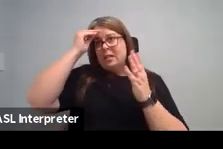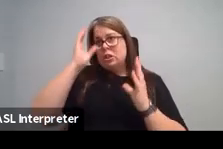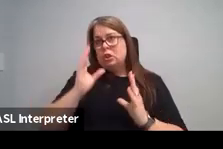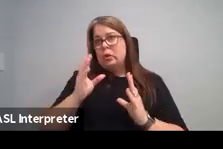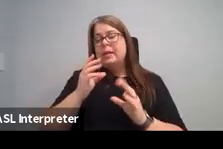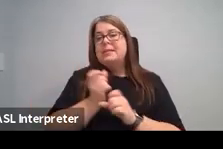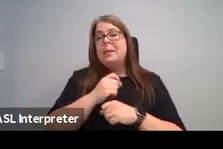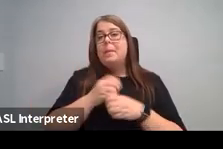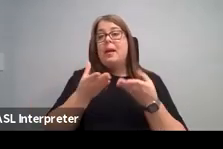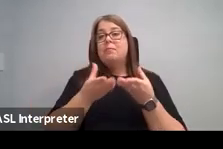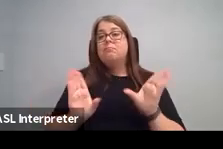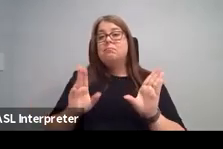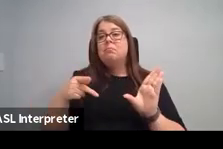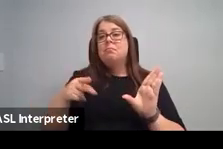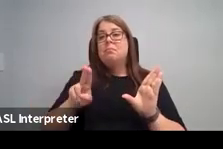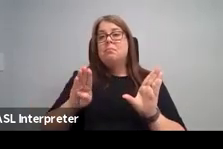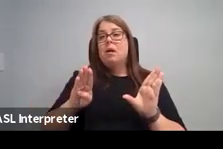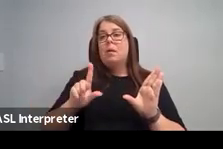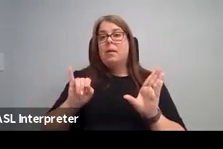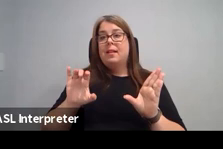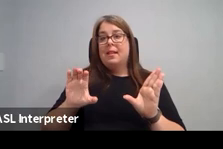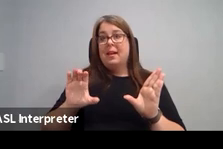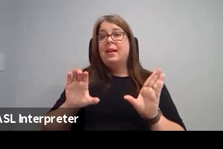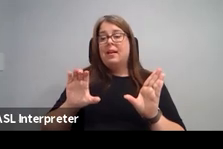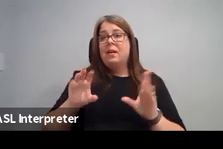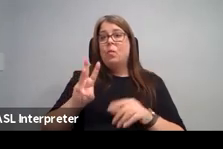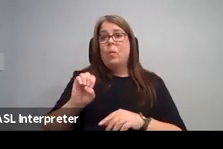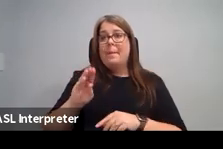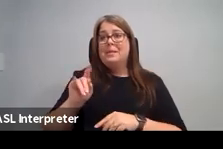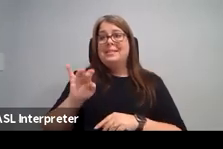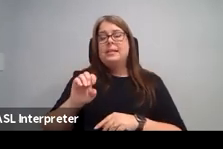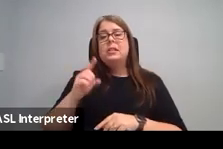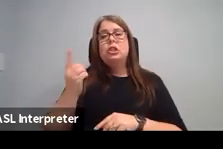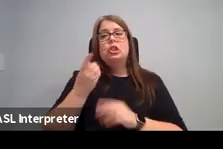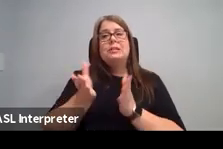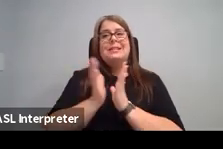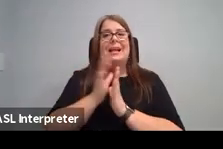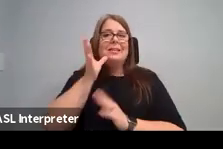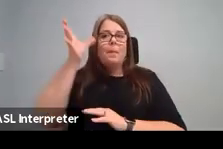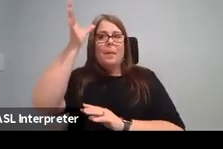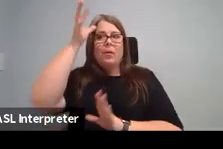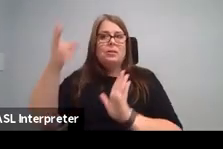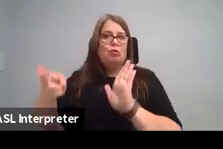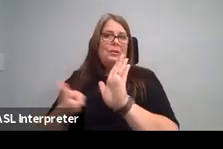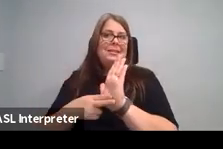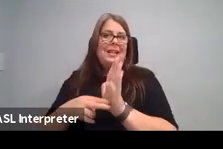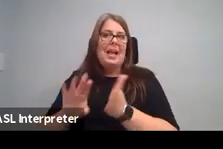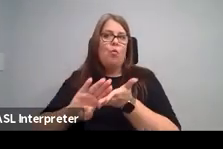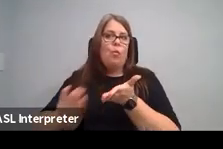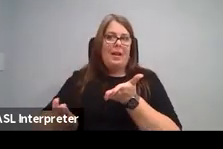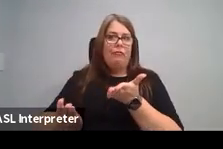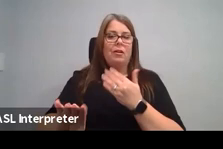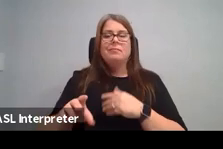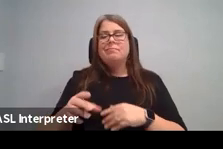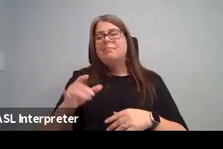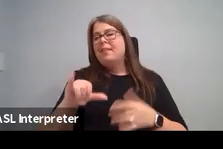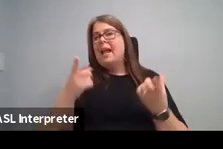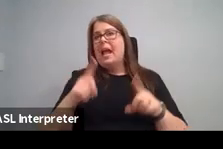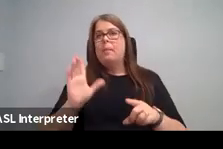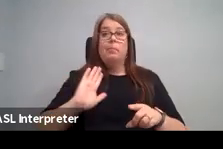Jewyl Alderson Clarke, SDCOE: All you need is waivers from their parents and a lot of districts do this automatically when I was when I taught medical chemistry. I said, hey, you're part of a pathway, I